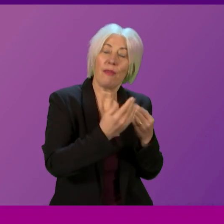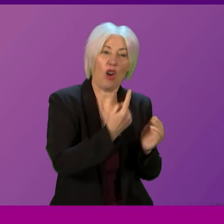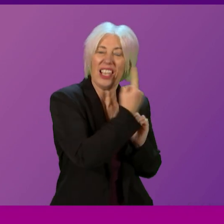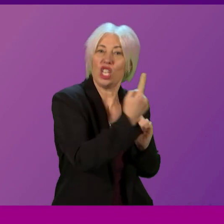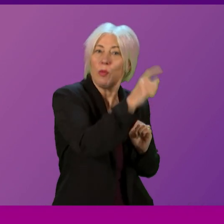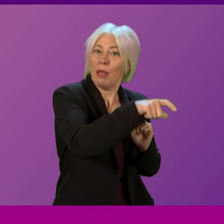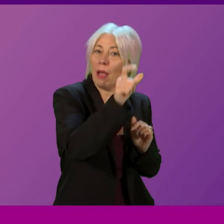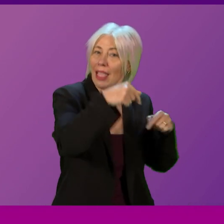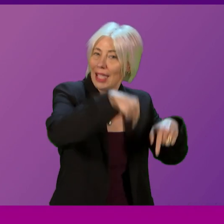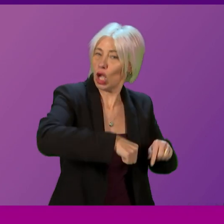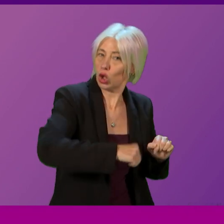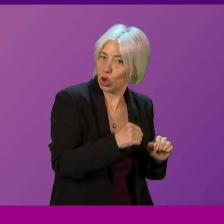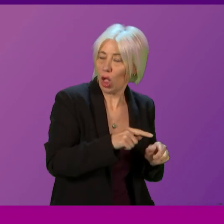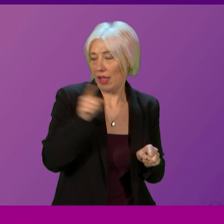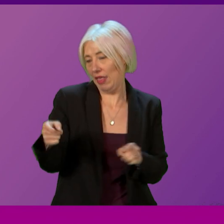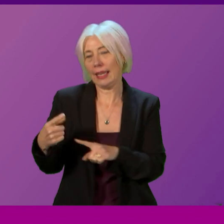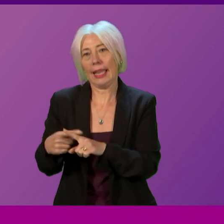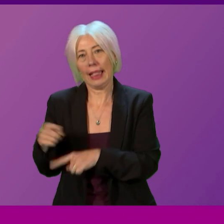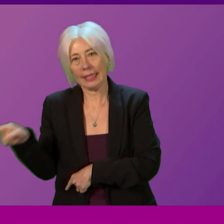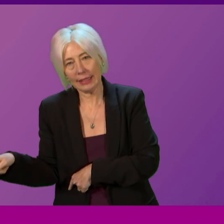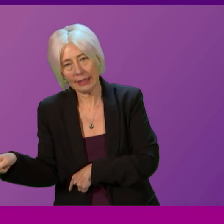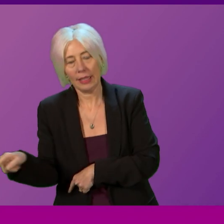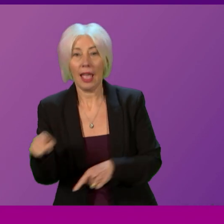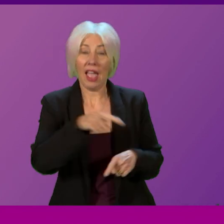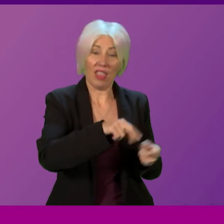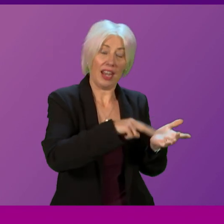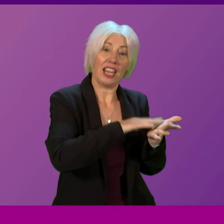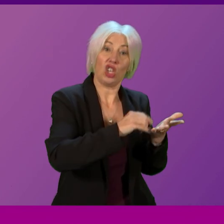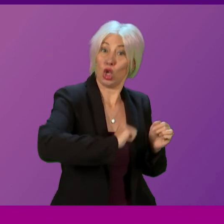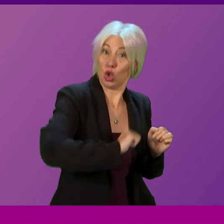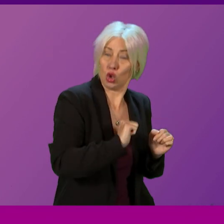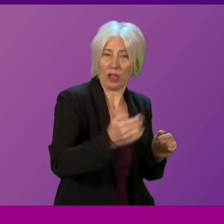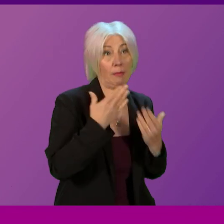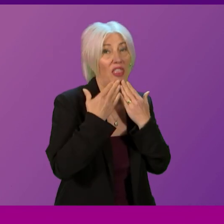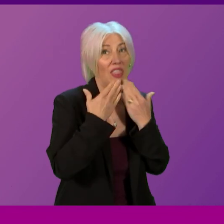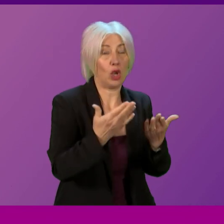Scotland than there is in England; and, of course, thanks to the dedication of every